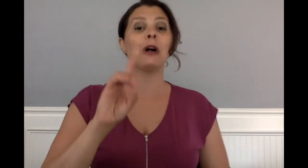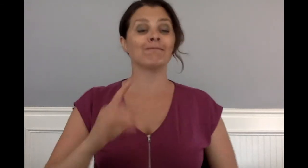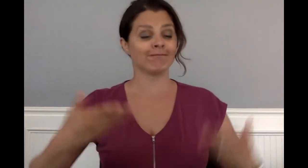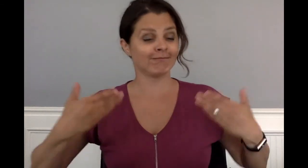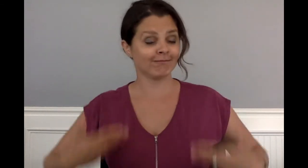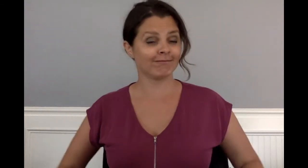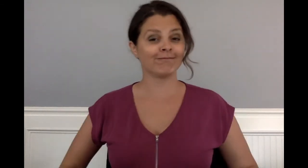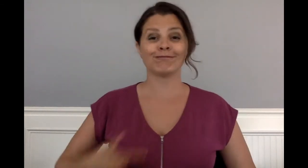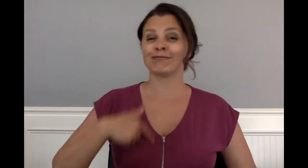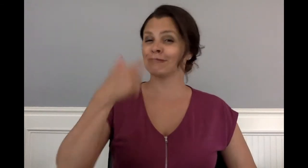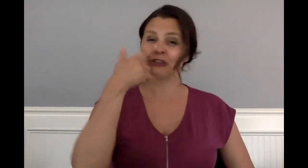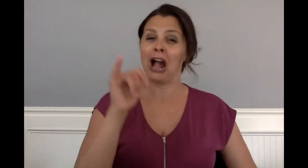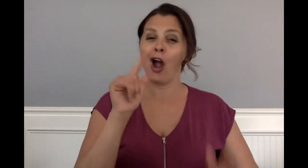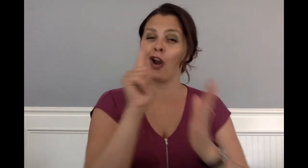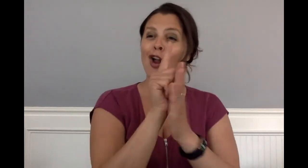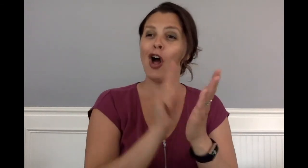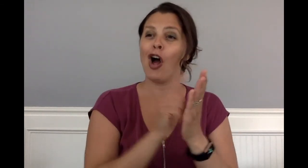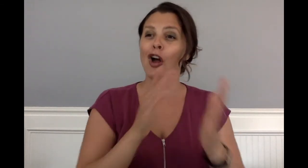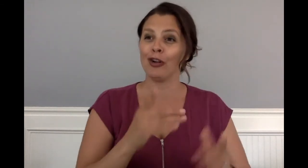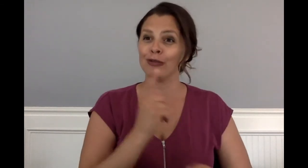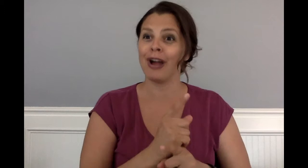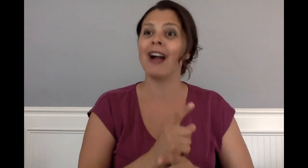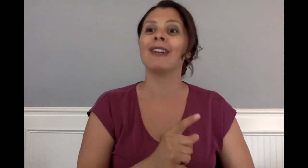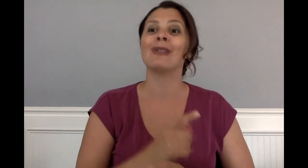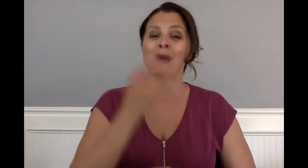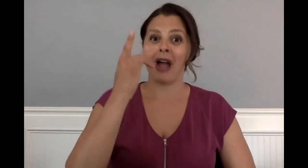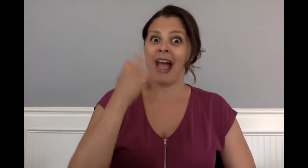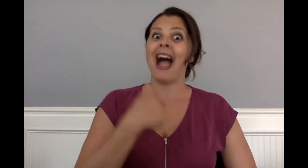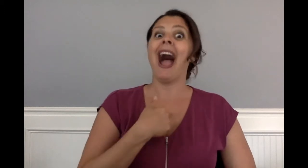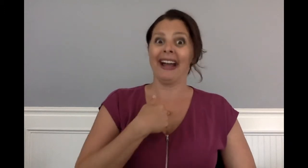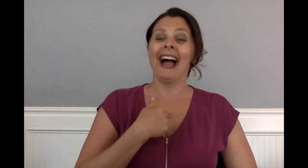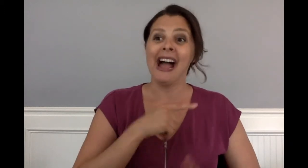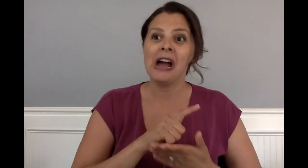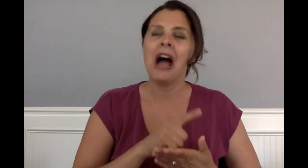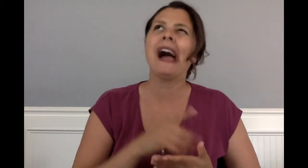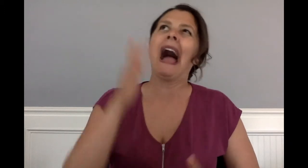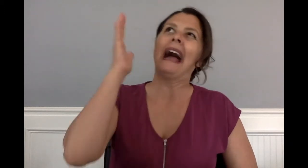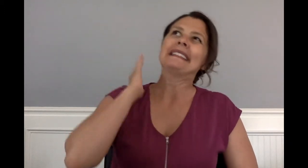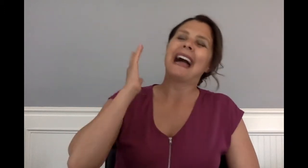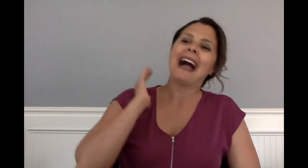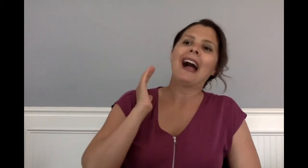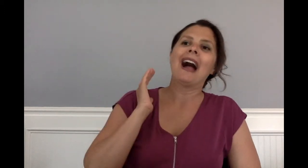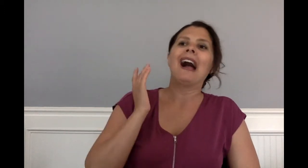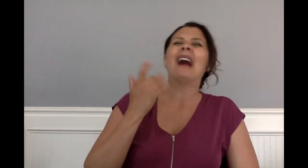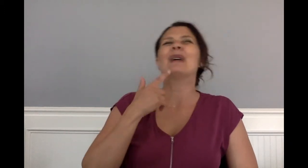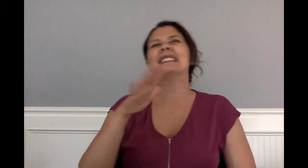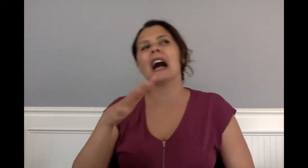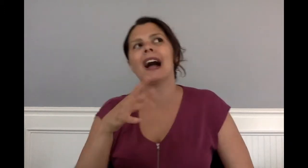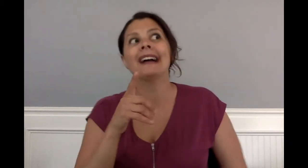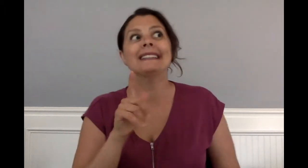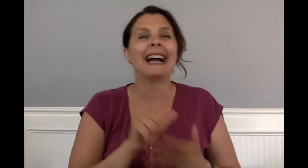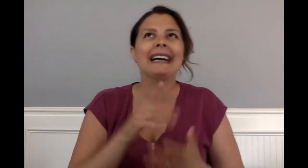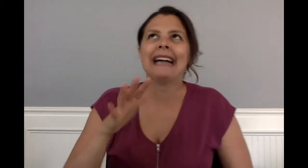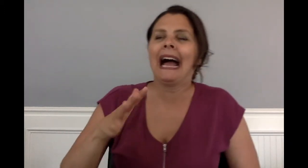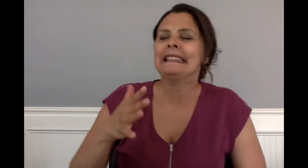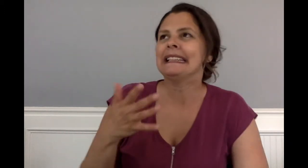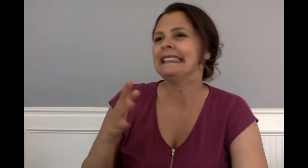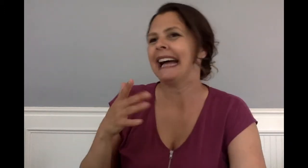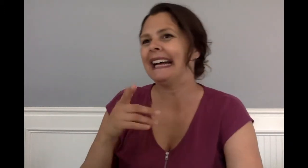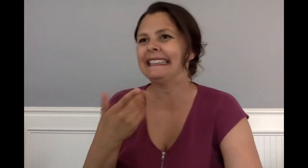“If I look like a lawyer,”Desdemona said,“it’s because I am one—was one—sort of still am one,”